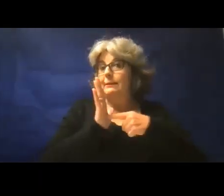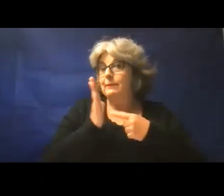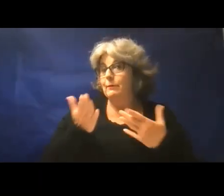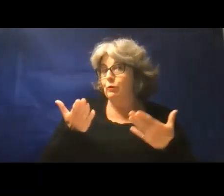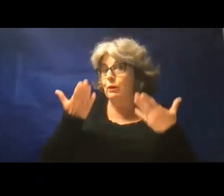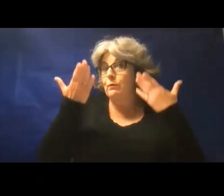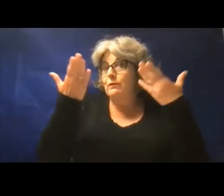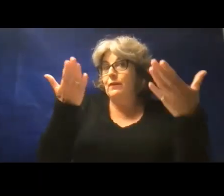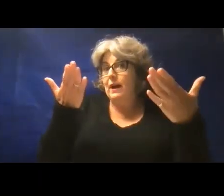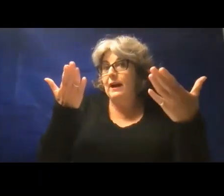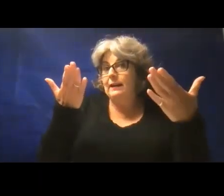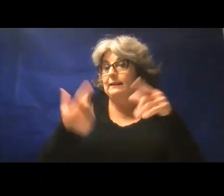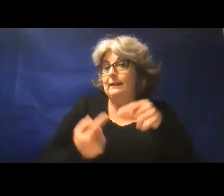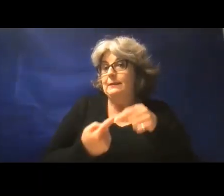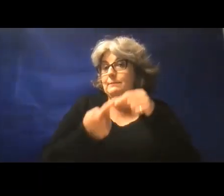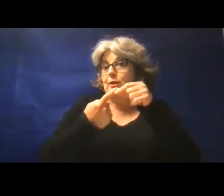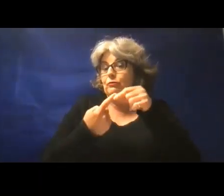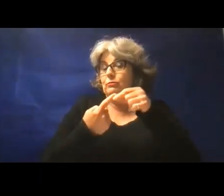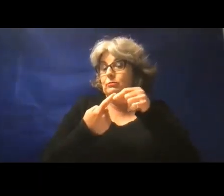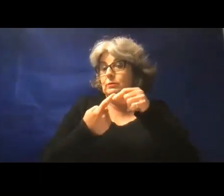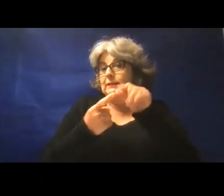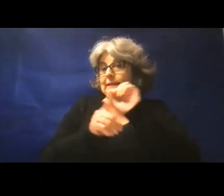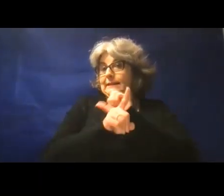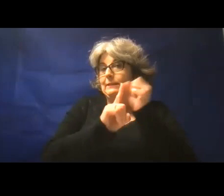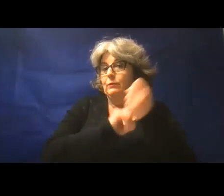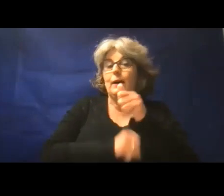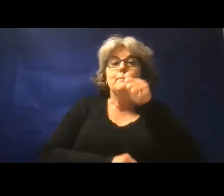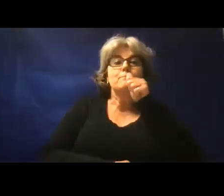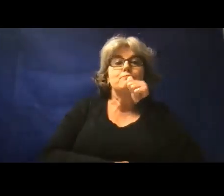charter options in other cases working with private sector providers to bring folks home